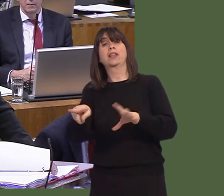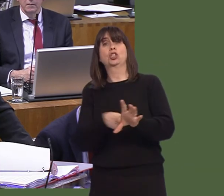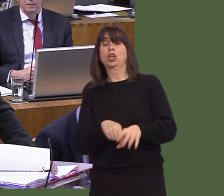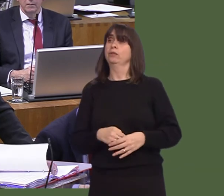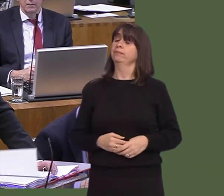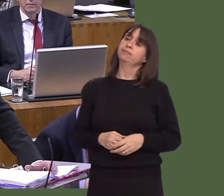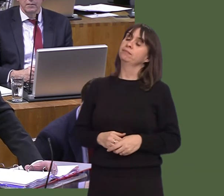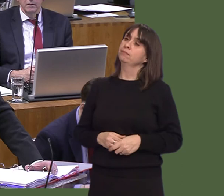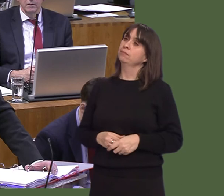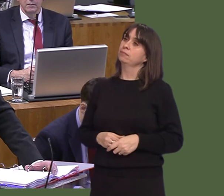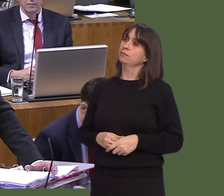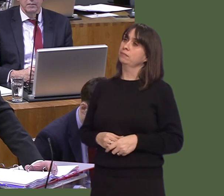and a number of other products.